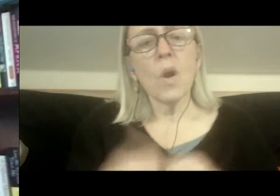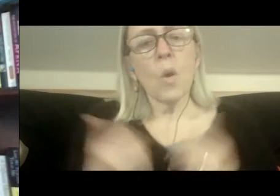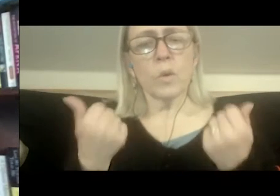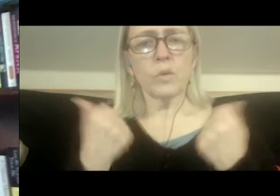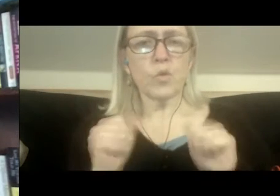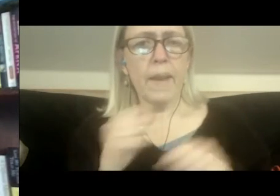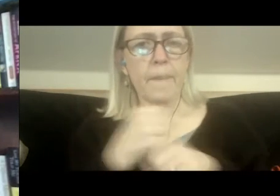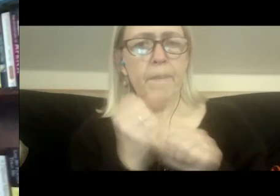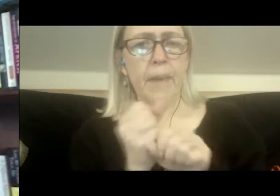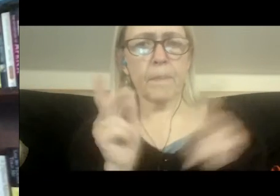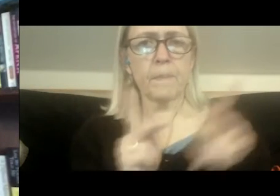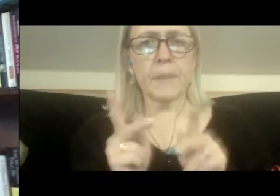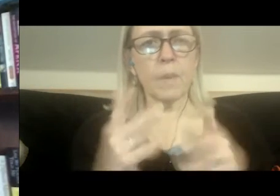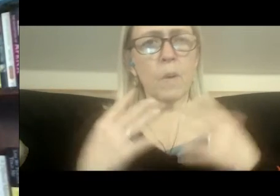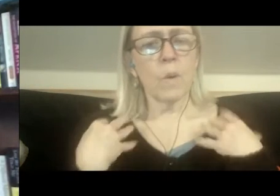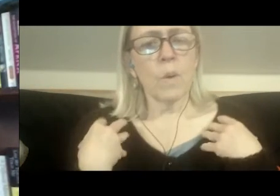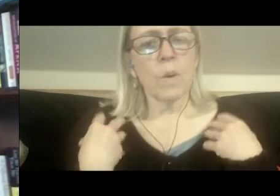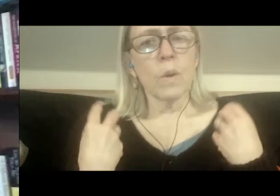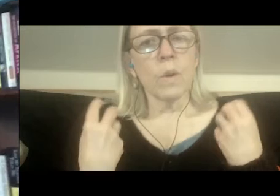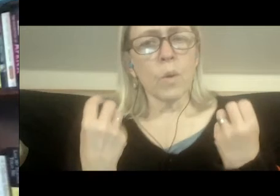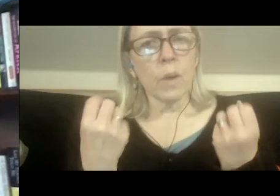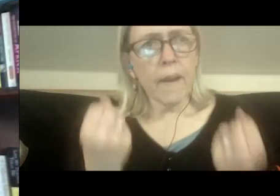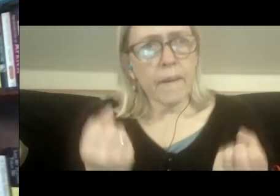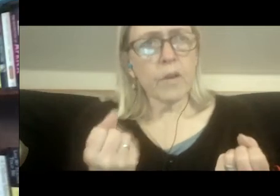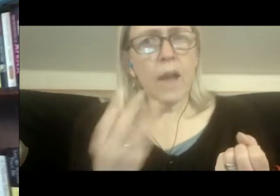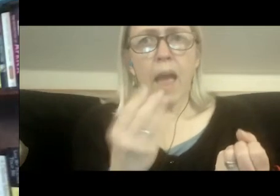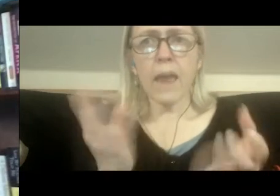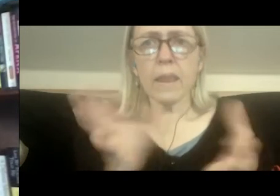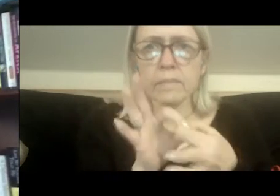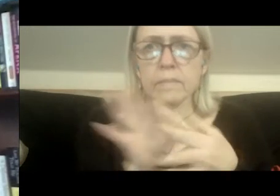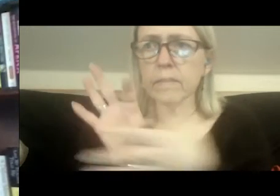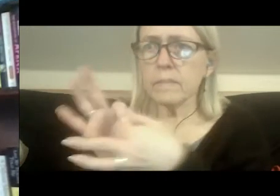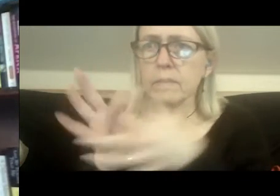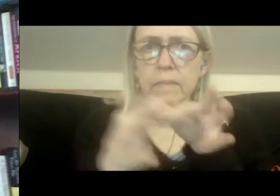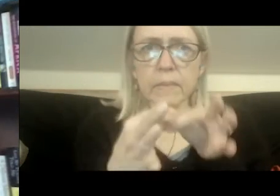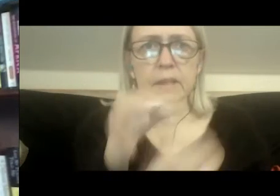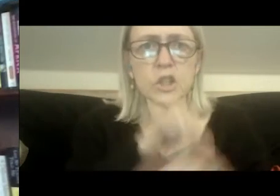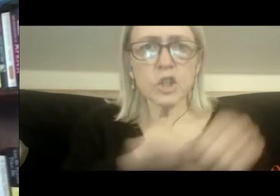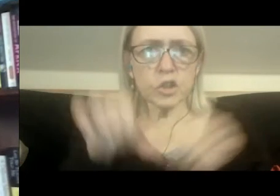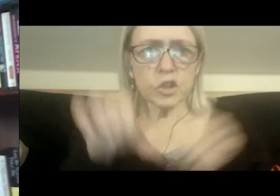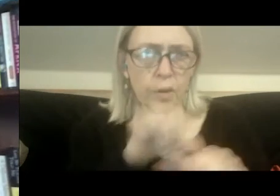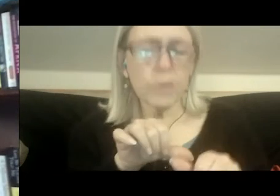lead to greater transformation and value alignment in their own lives, in the lives of, the collective lives of their communities.